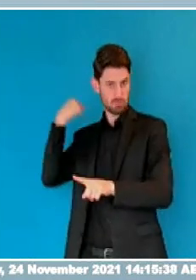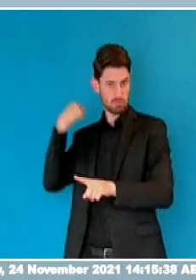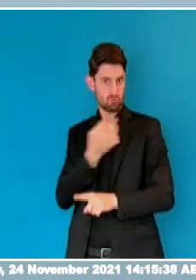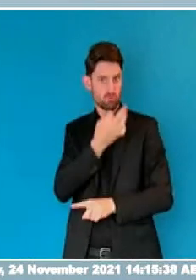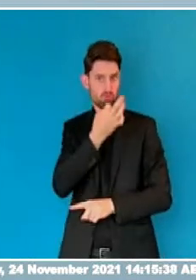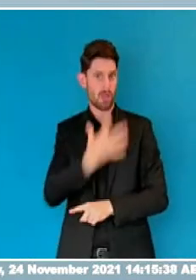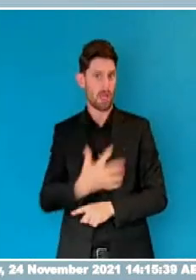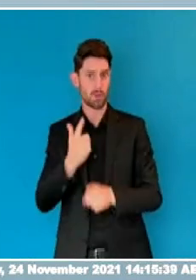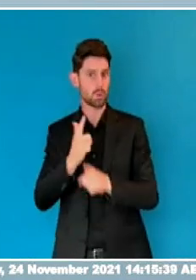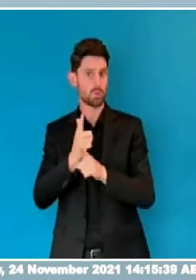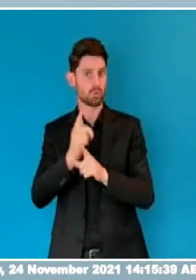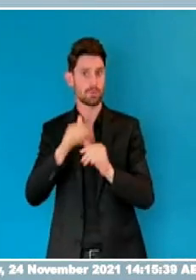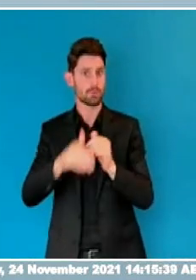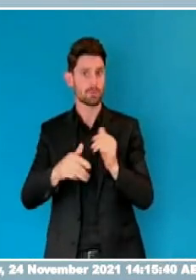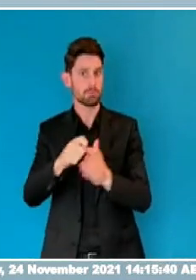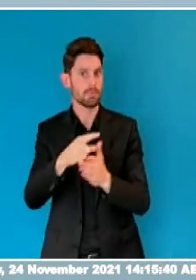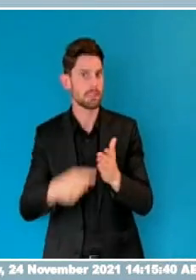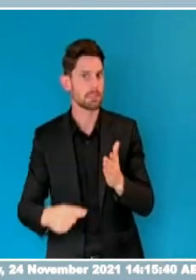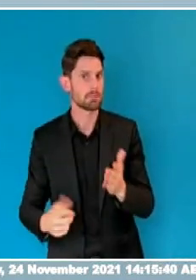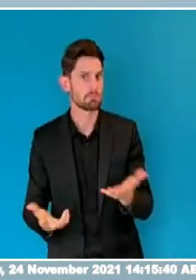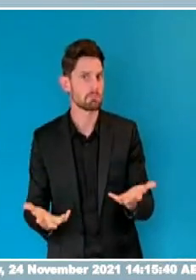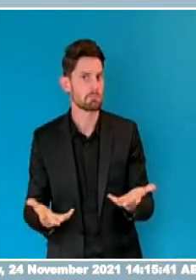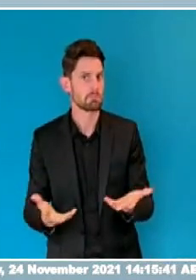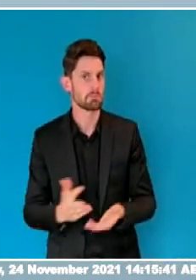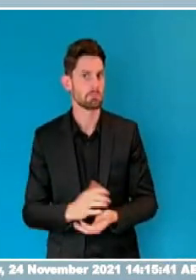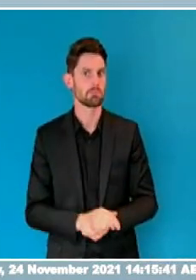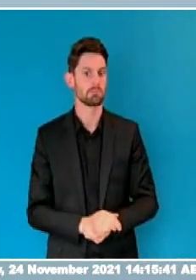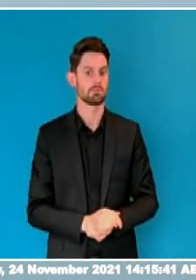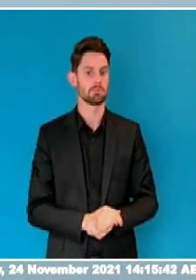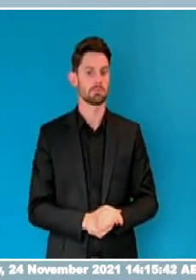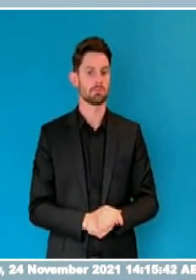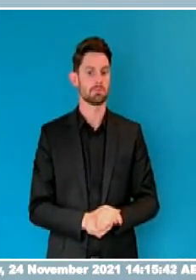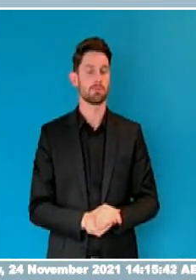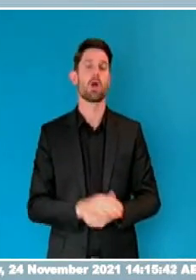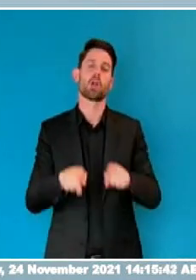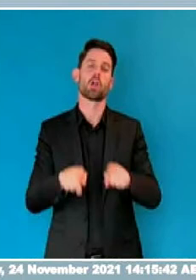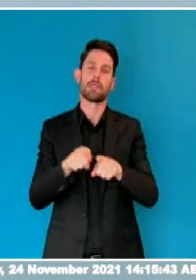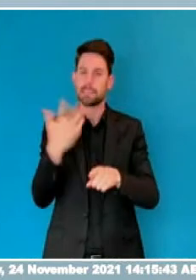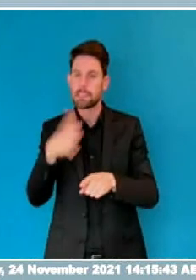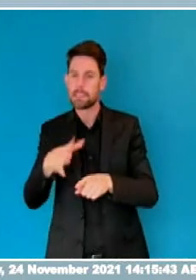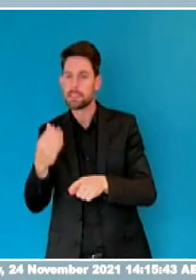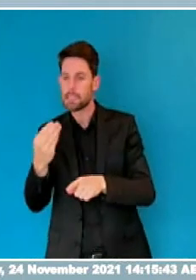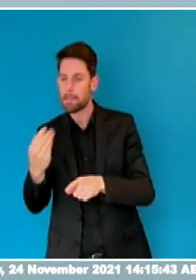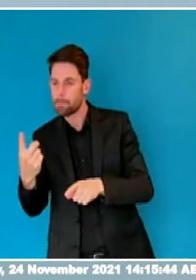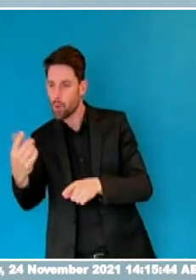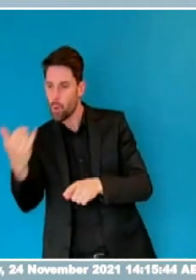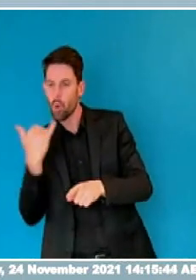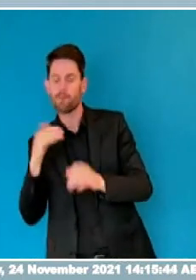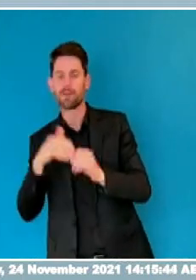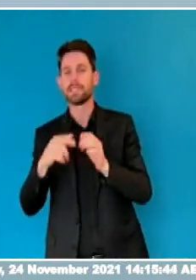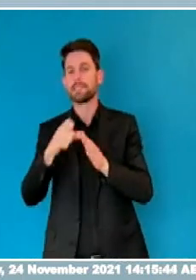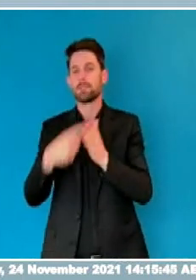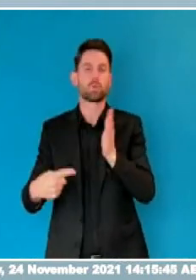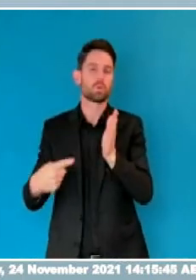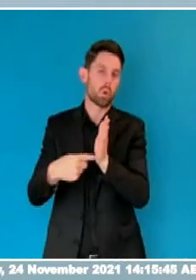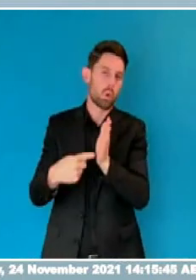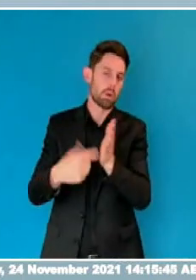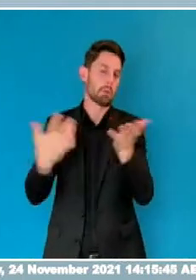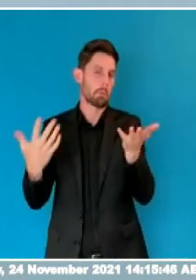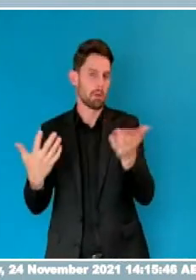Some things, for instance, around disability toilets and, of course, which applies across the board potentially to anyone.